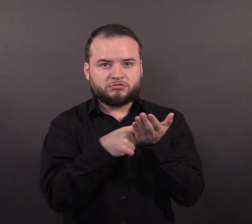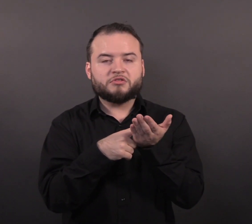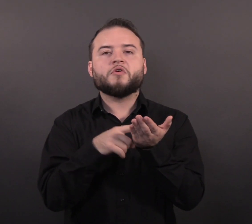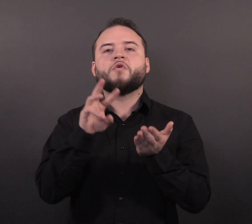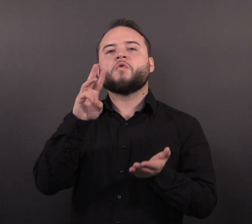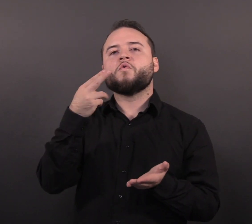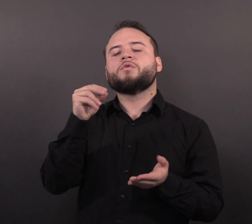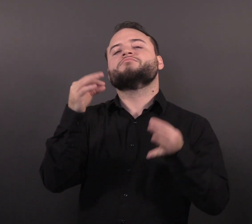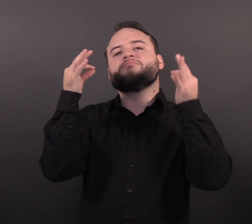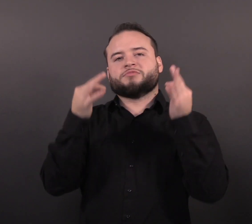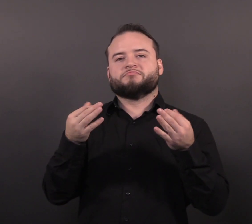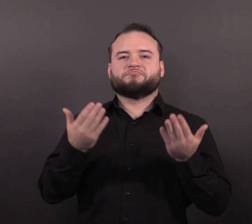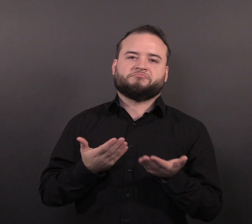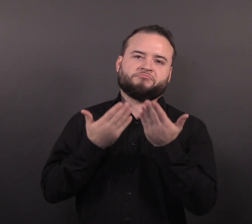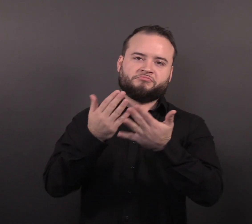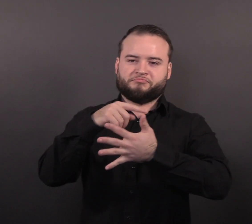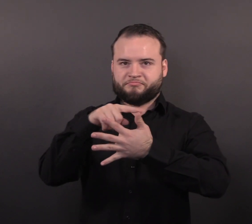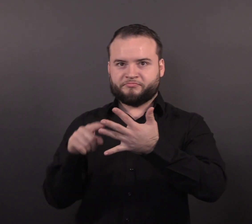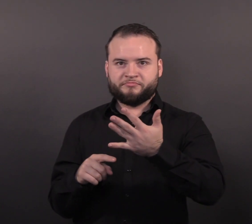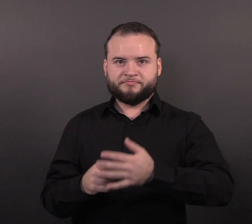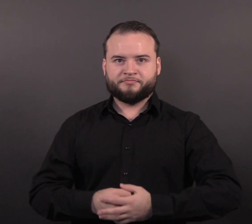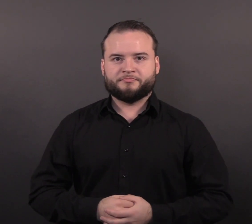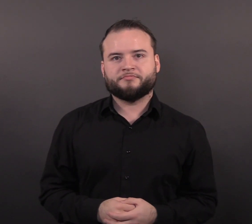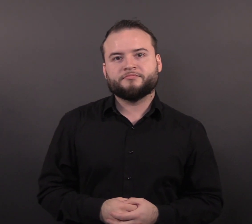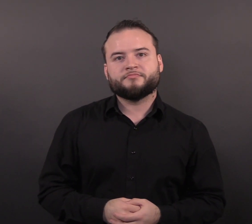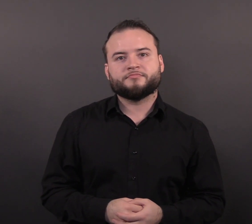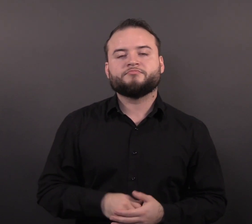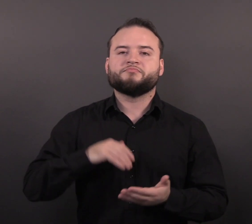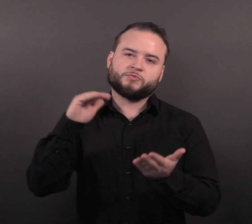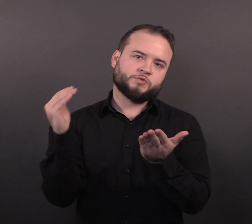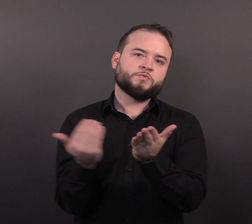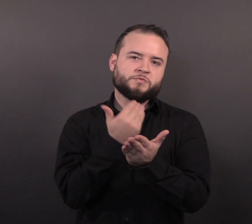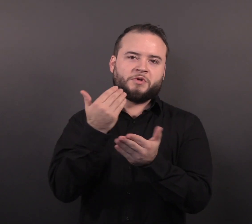• Adoption of the new synonym mpox in English for the disease.